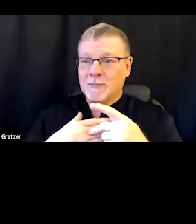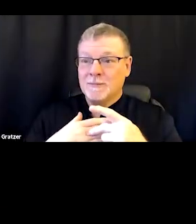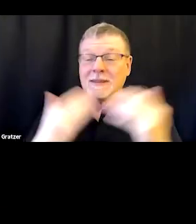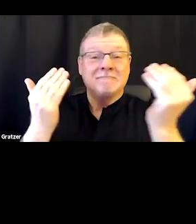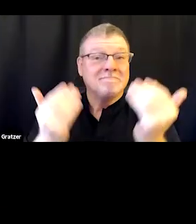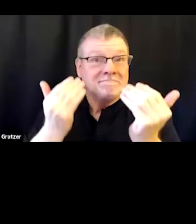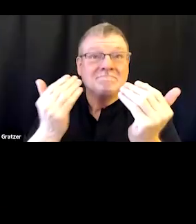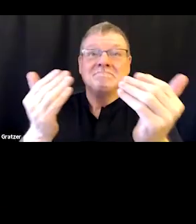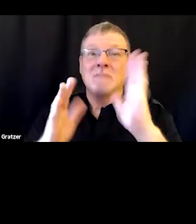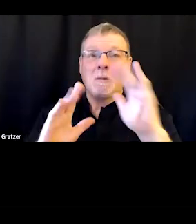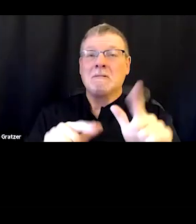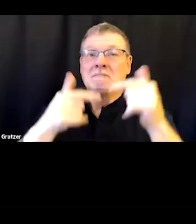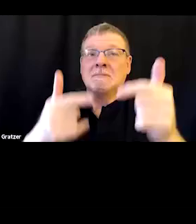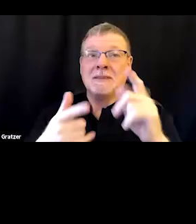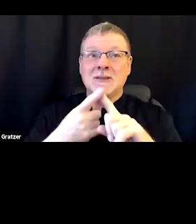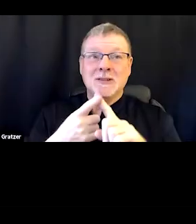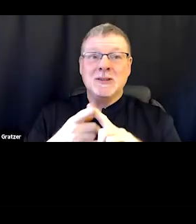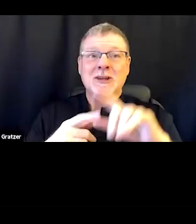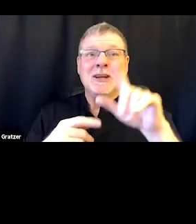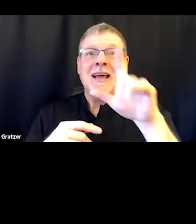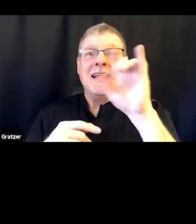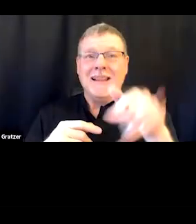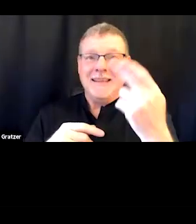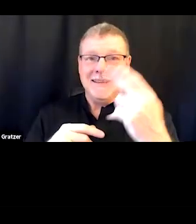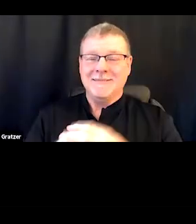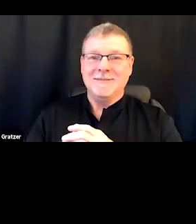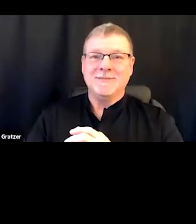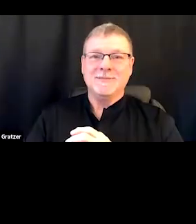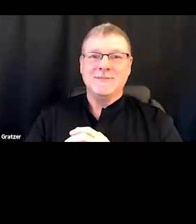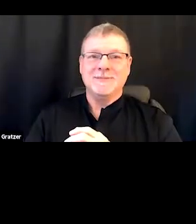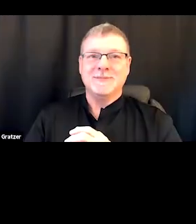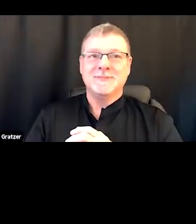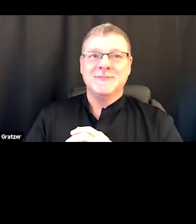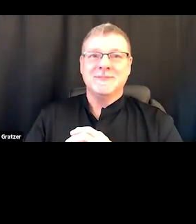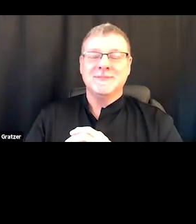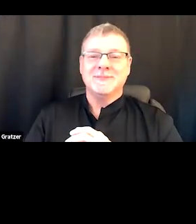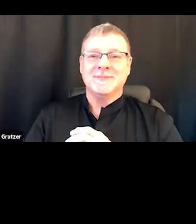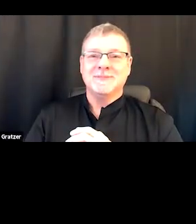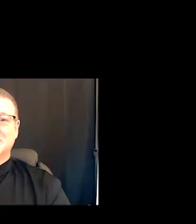I'm gonna turn it over to Leigh Mazur to begin the presentation on Durham, North Carolina's work. Leigh.